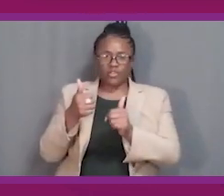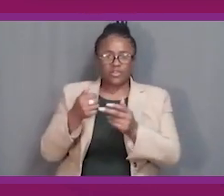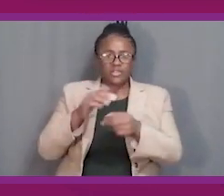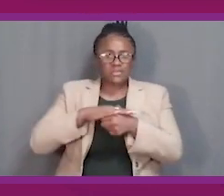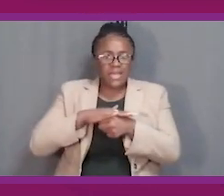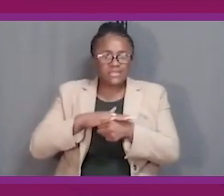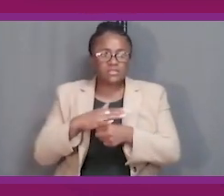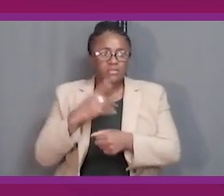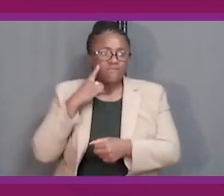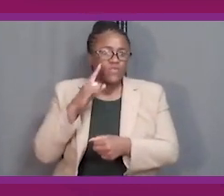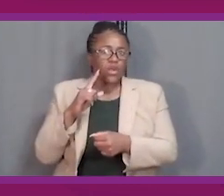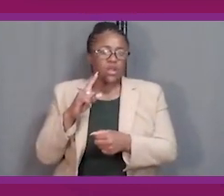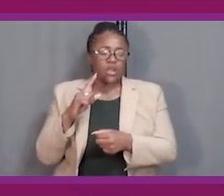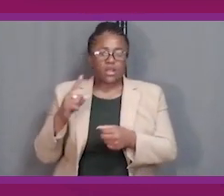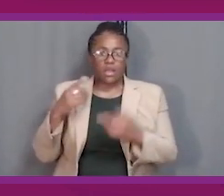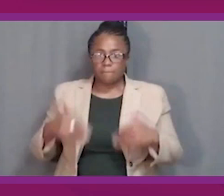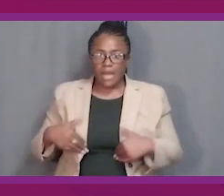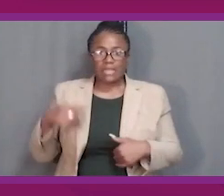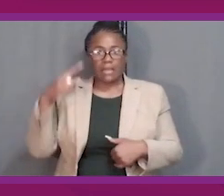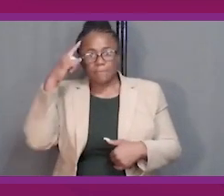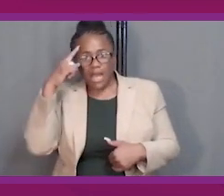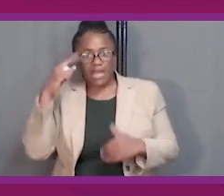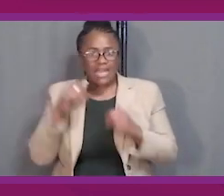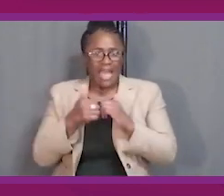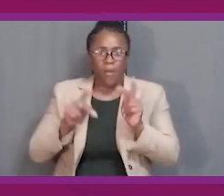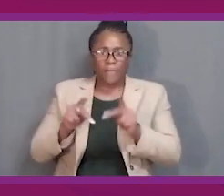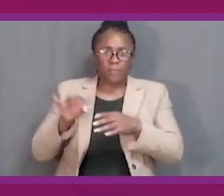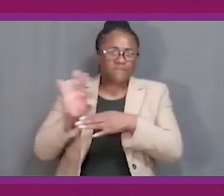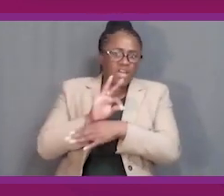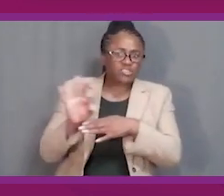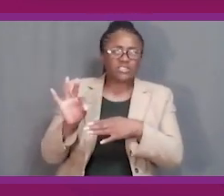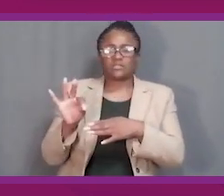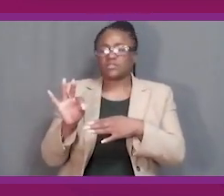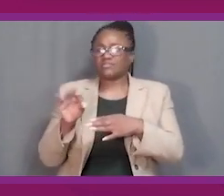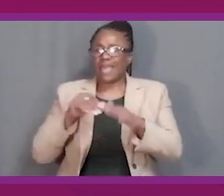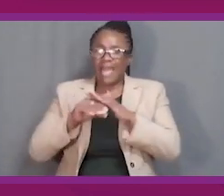All of these cultural influences, religious influences, so many different things